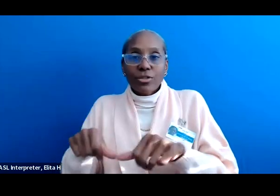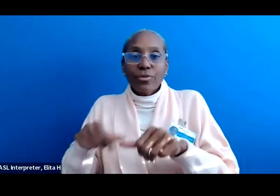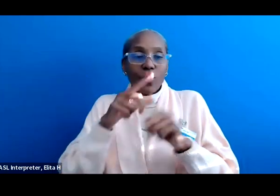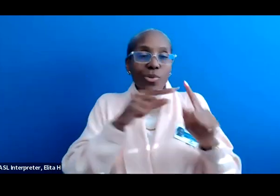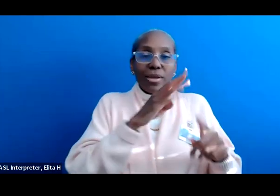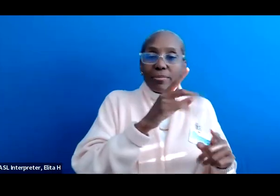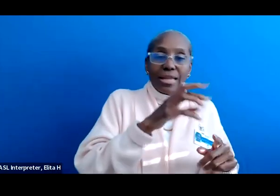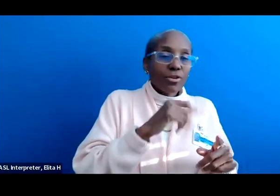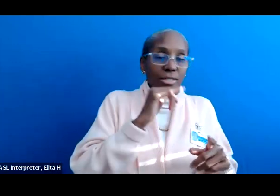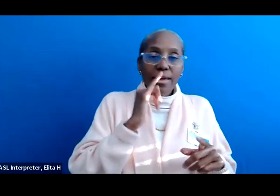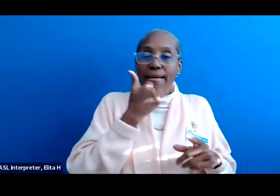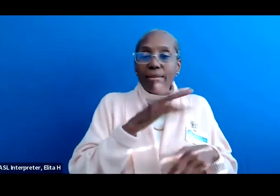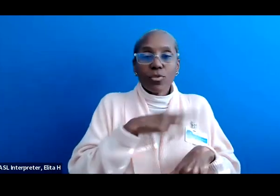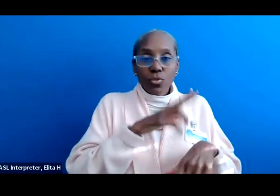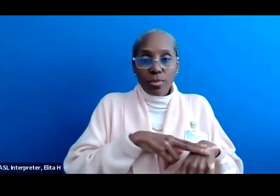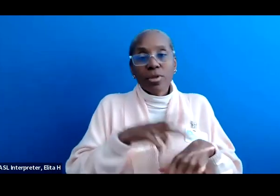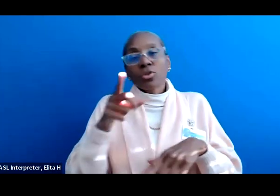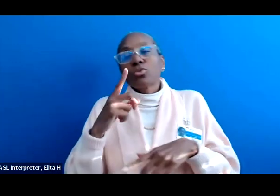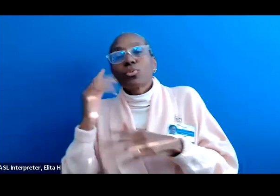But it sounds like you're having these recurrent problems.